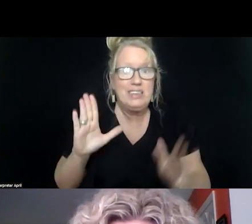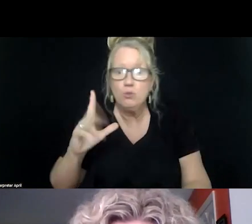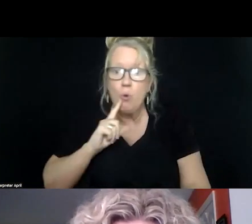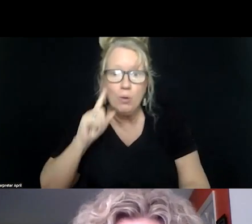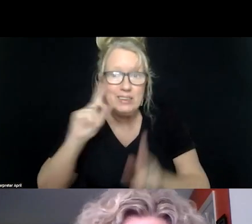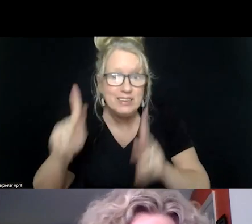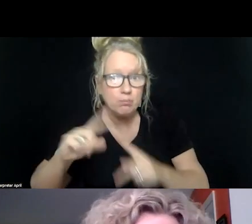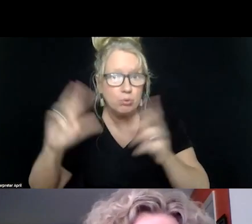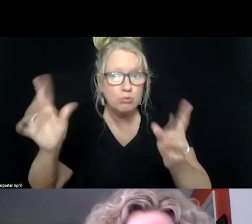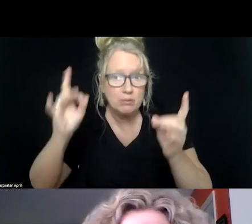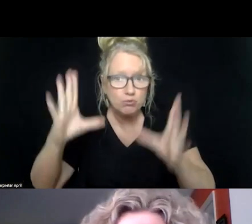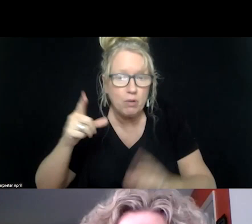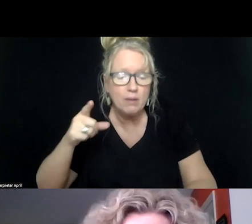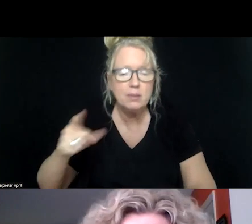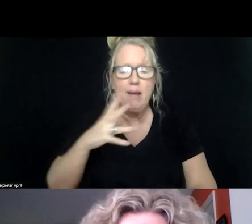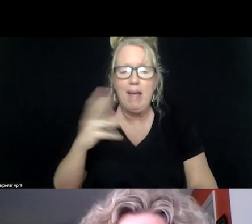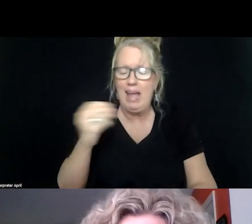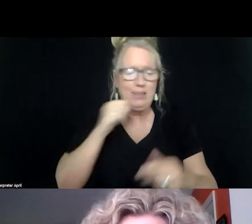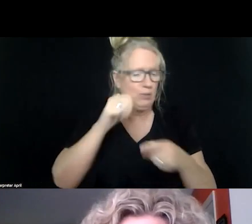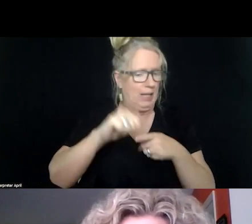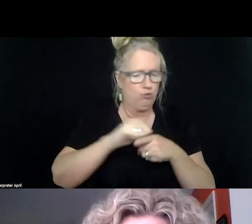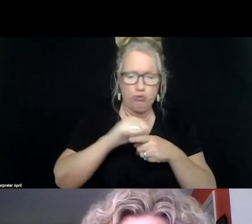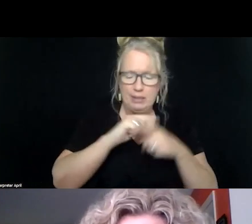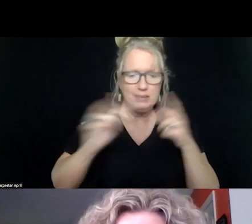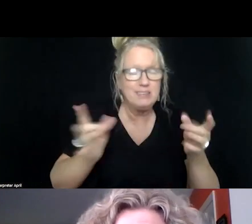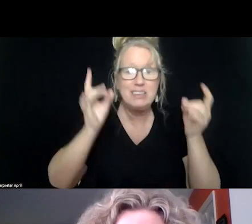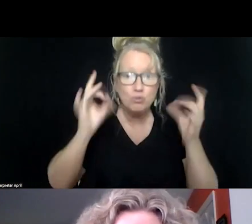PREVIOUSLY AND WAS NOT TRAINED IN CRISIS SERVICES.